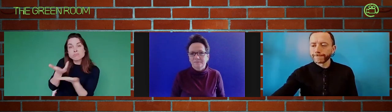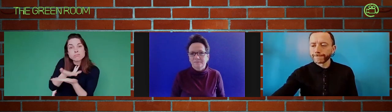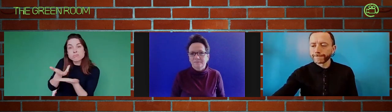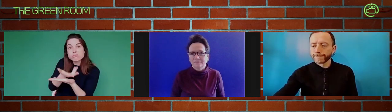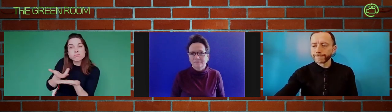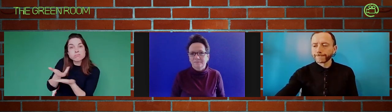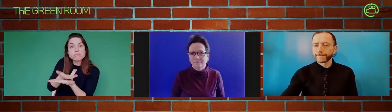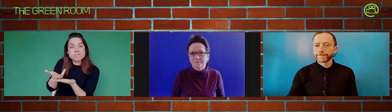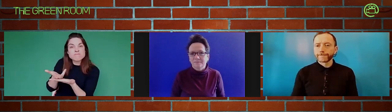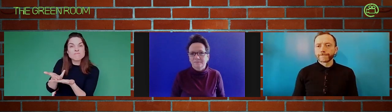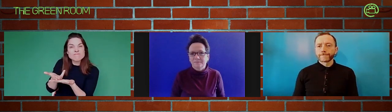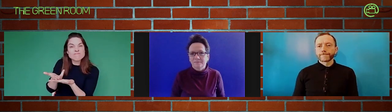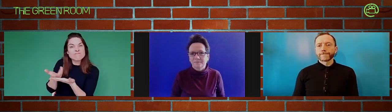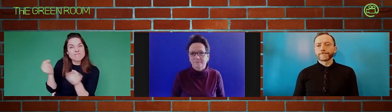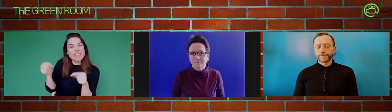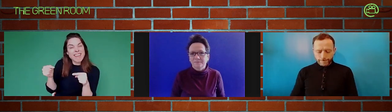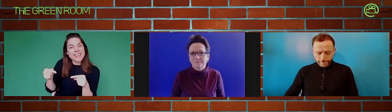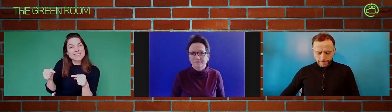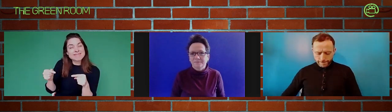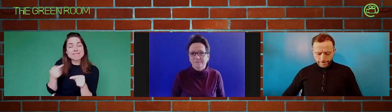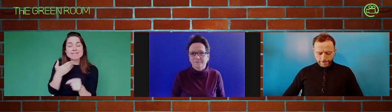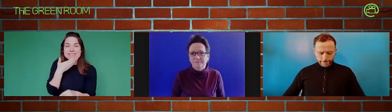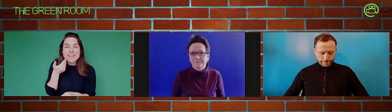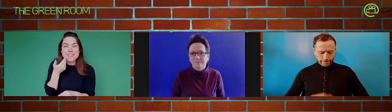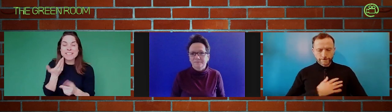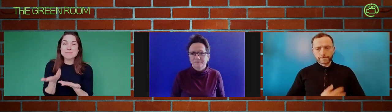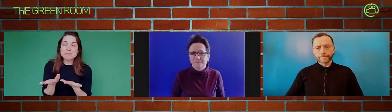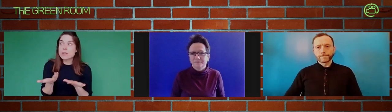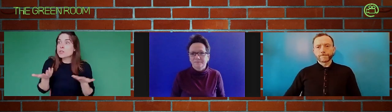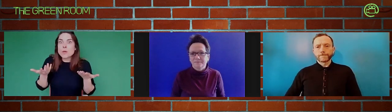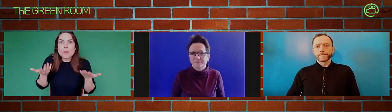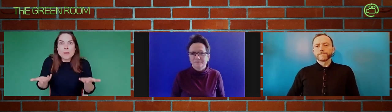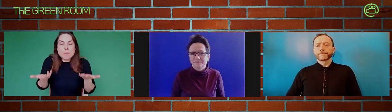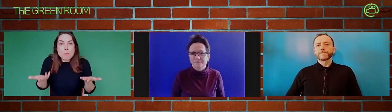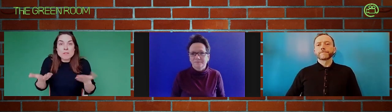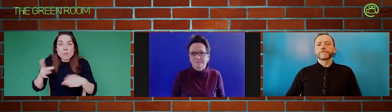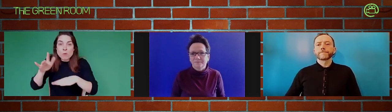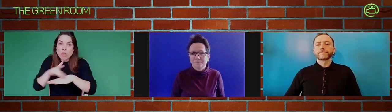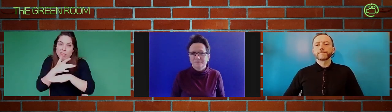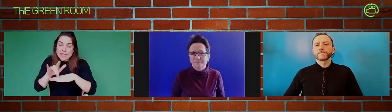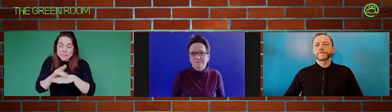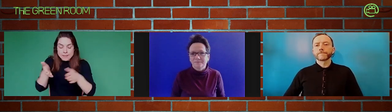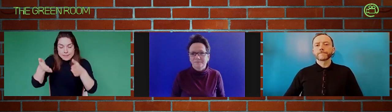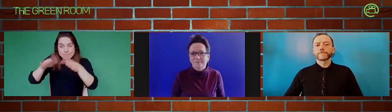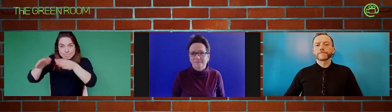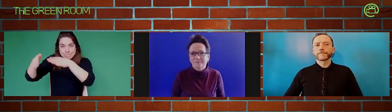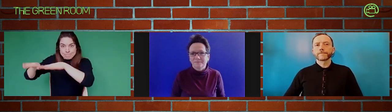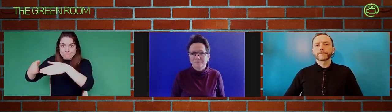So, it's really lovely while the theatres are close that we're able to do this and you know, get some amazing people in and I'm